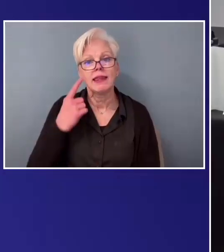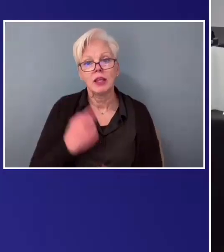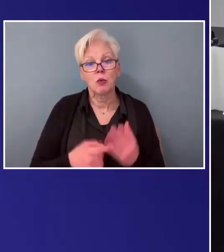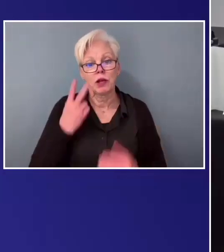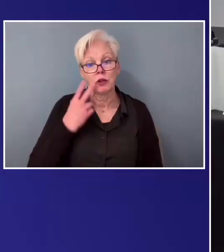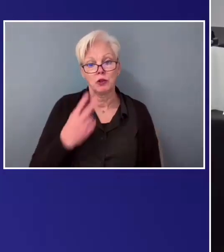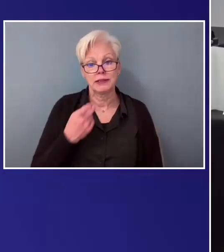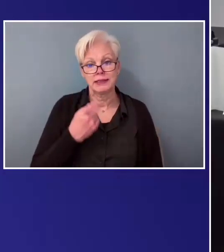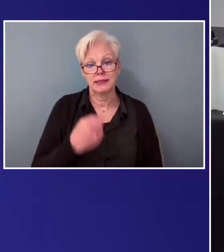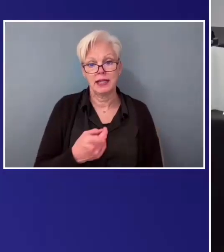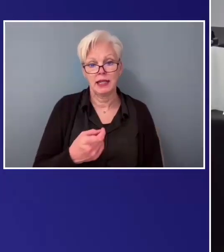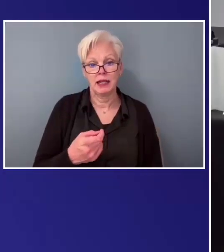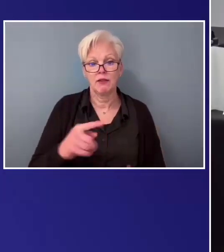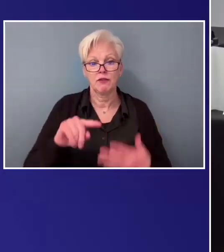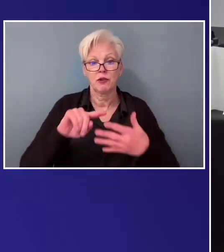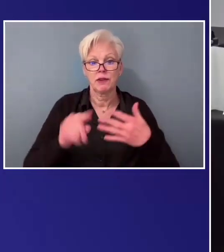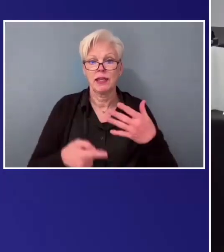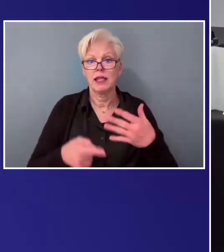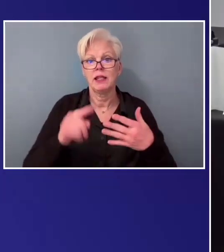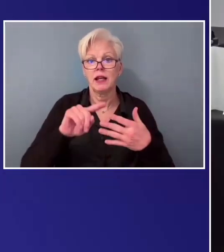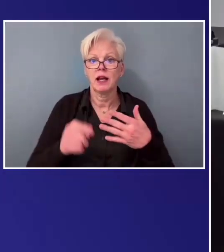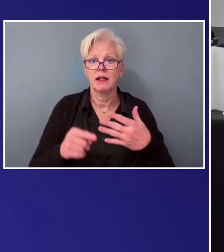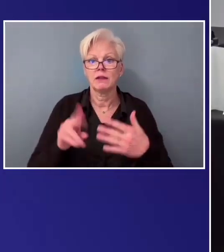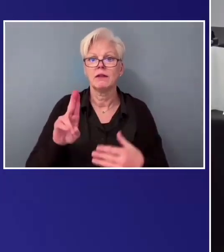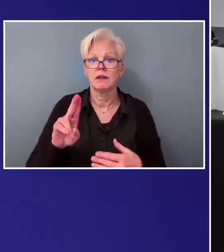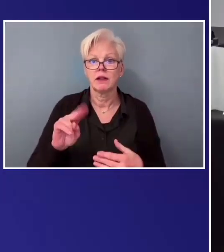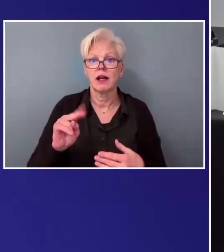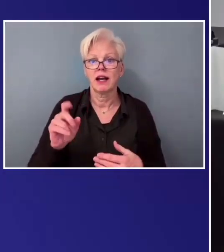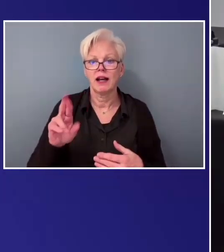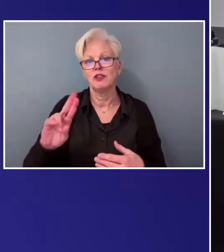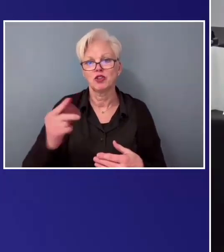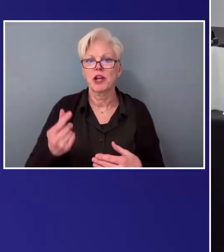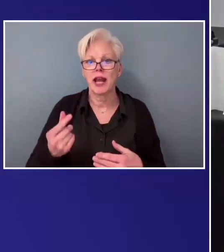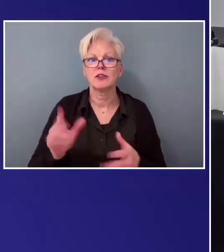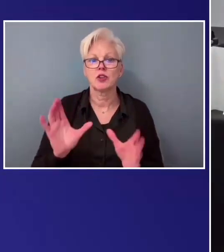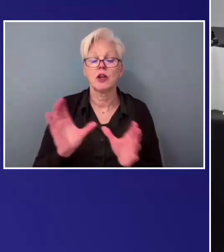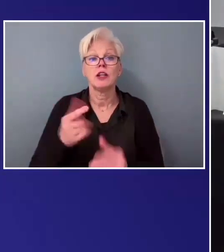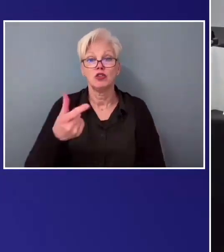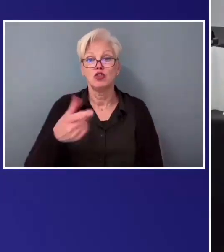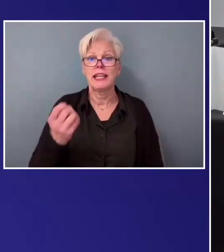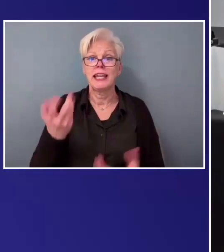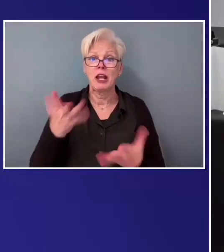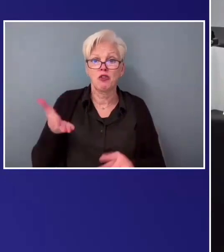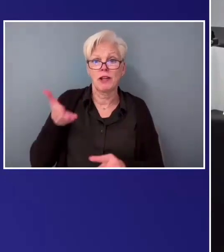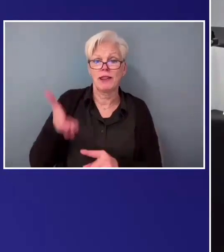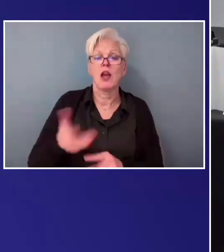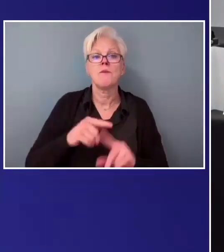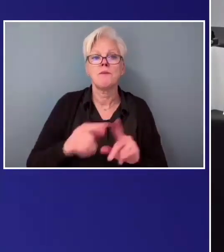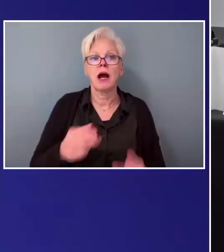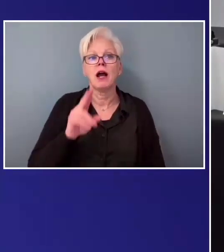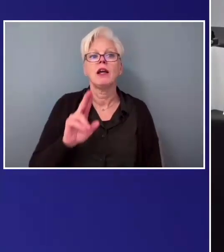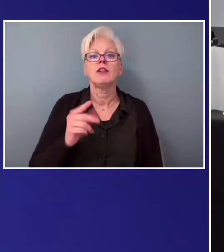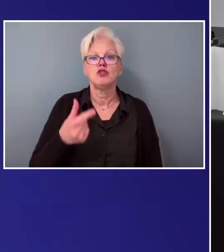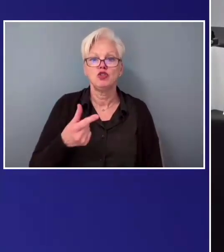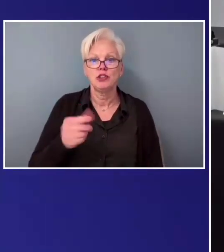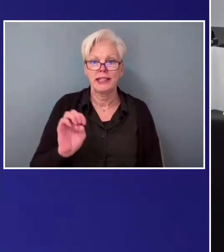on the undergrad certificates is GE was already there, but it's GE under the